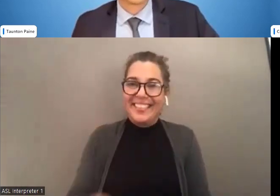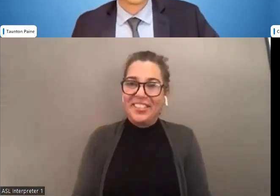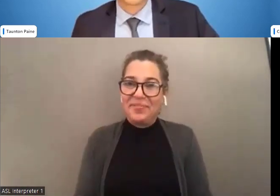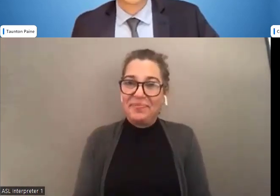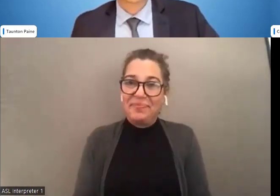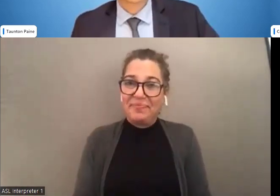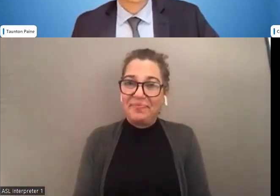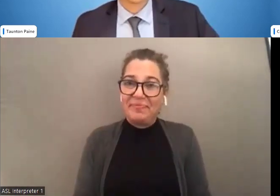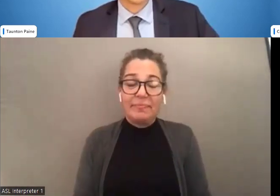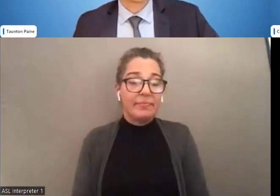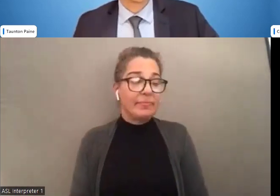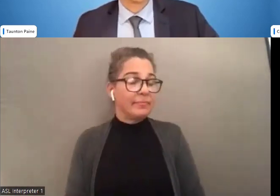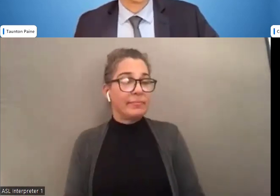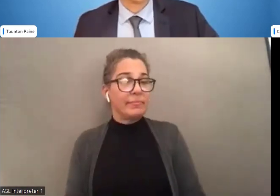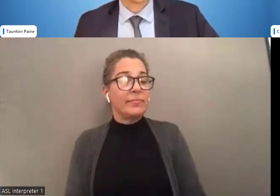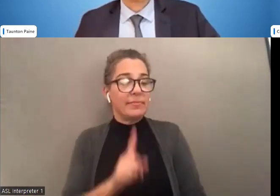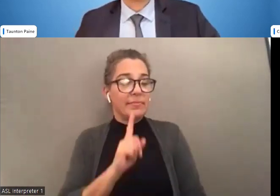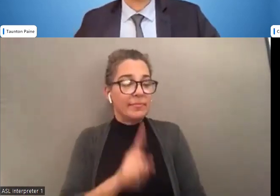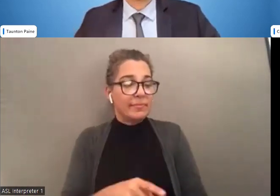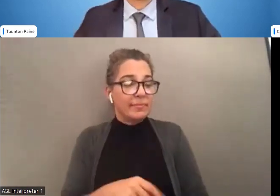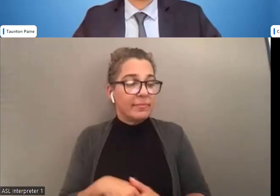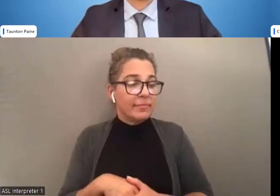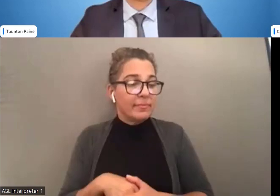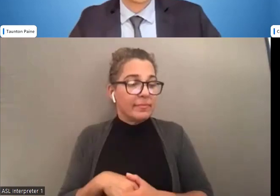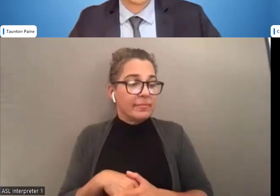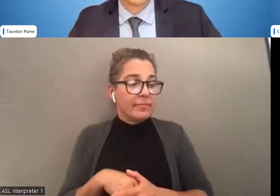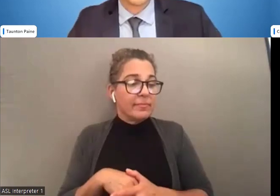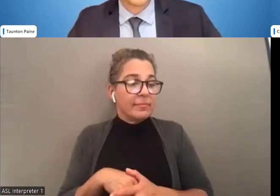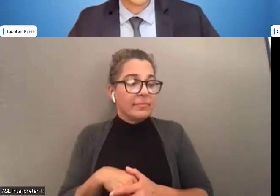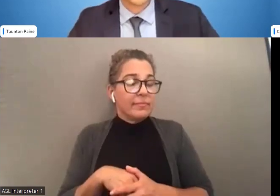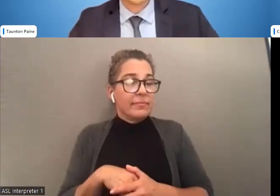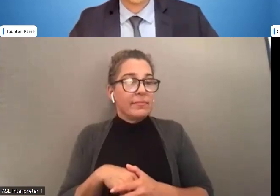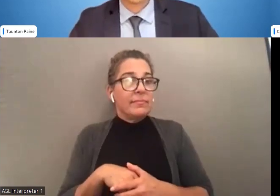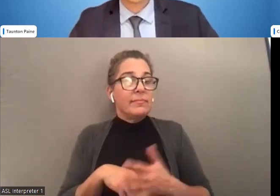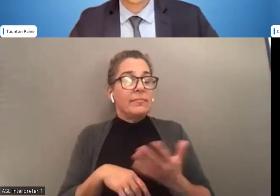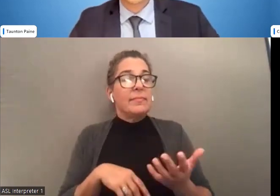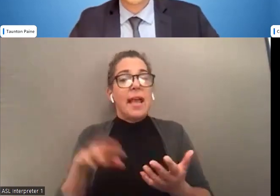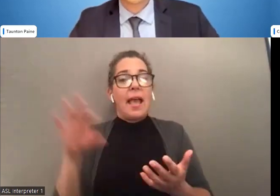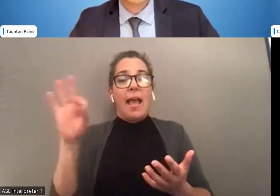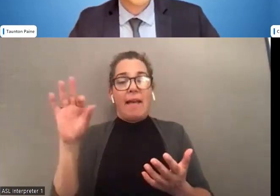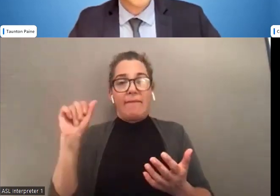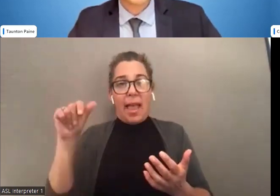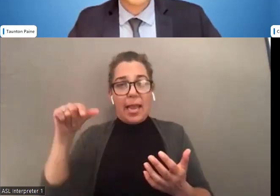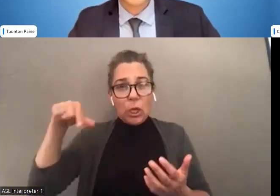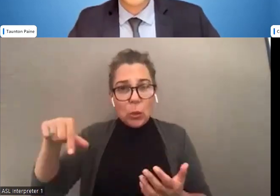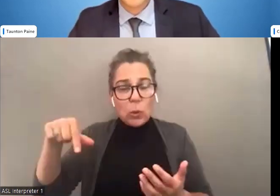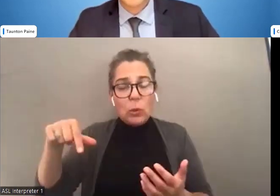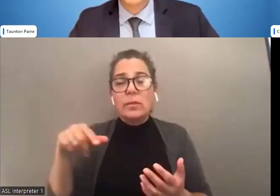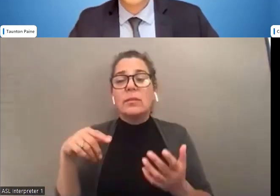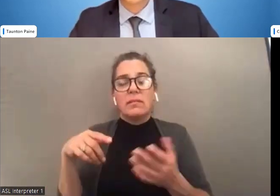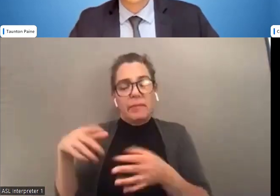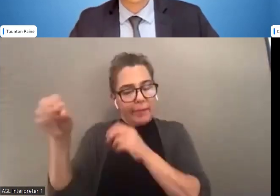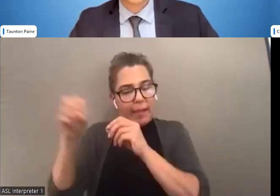Taunton Paine: Sure, yeah. So, you know, I think we've been clear in FAQs, you know, that the DMS policy does not require